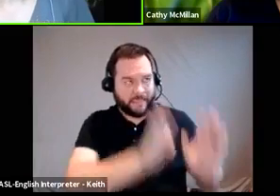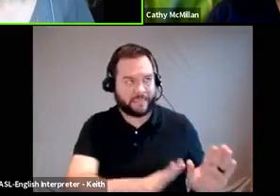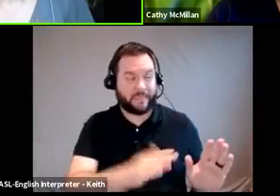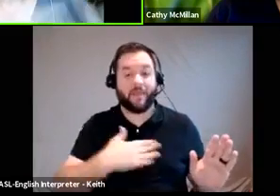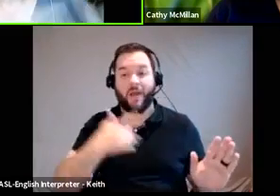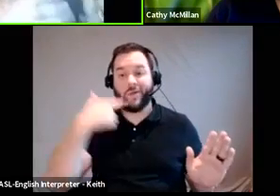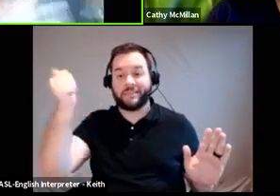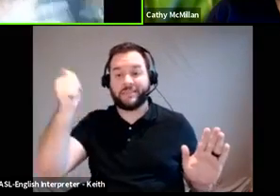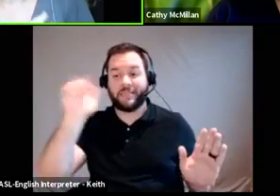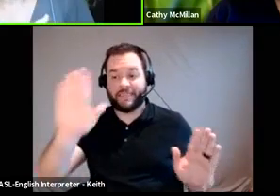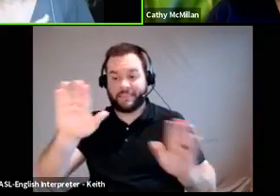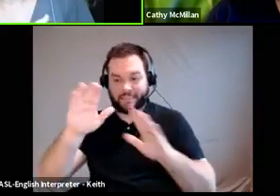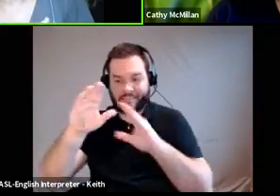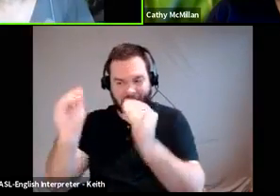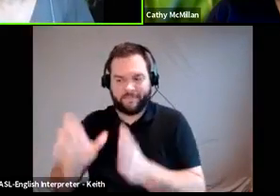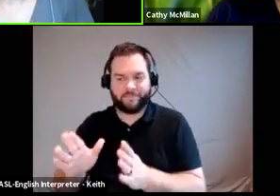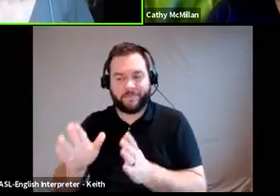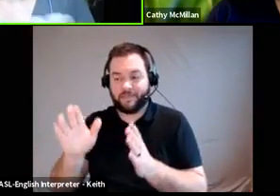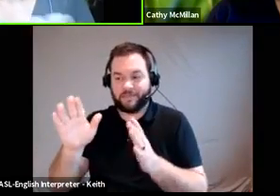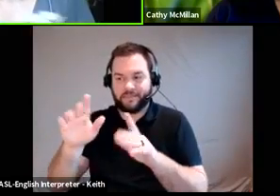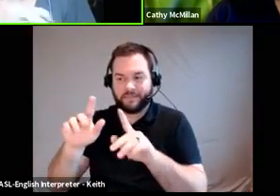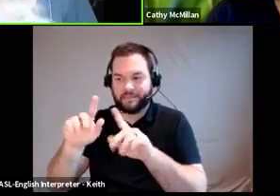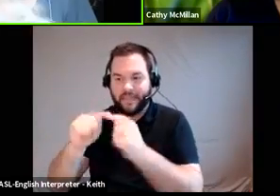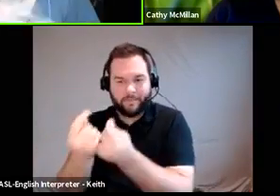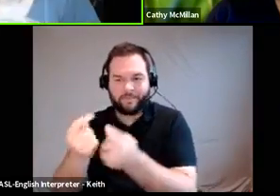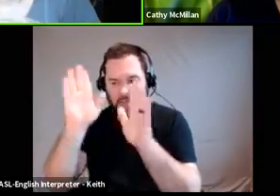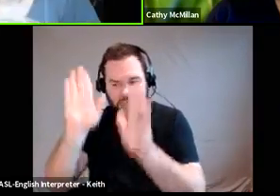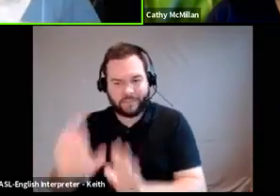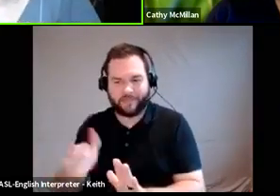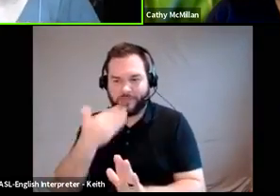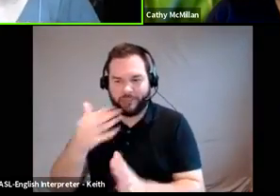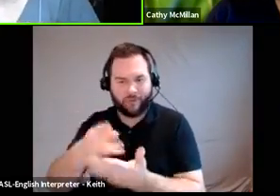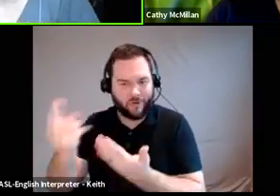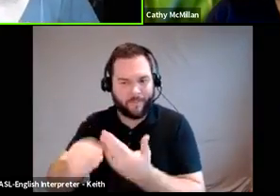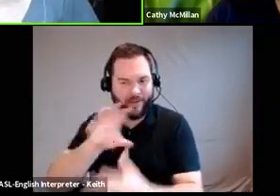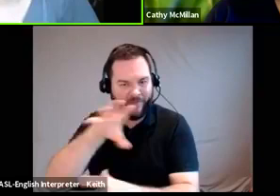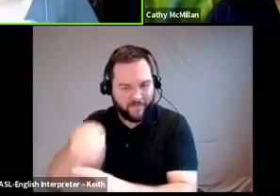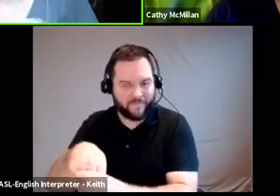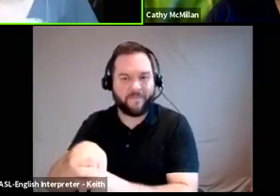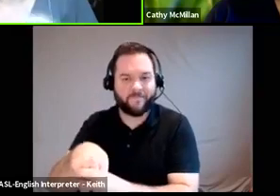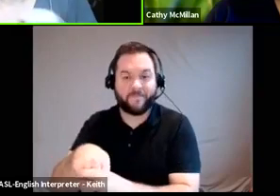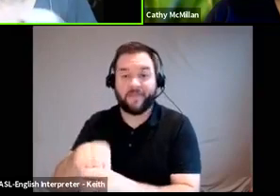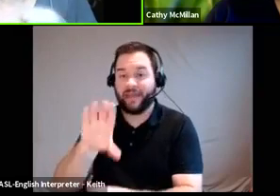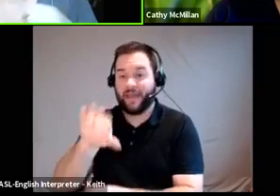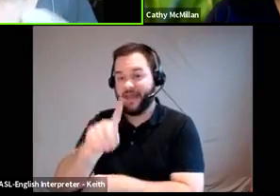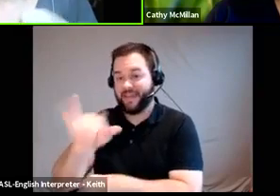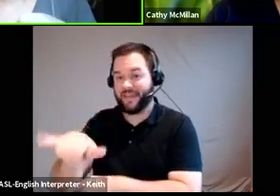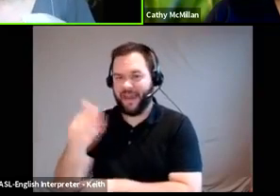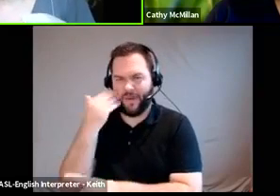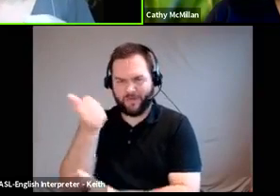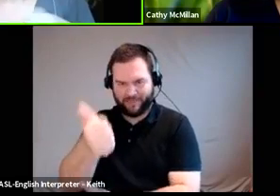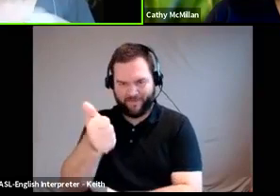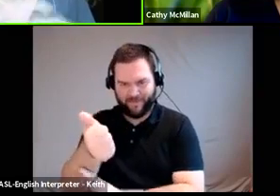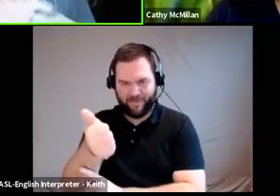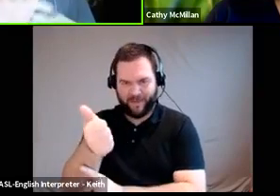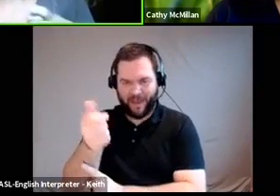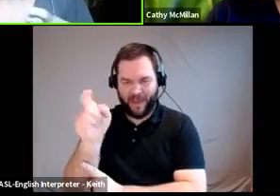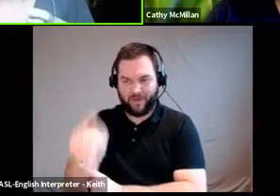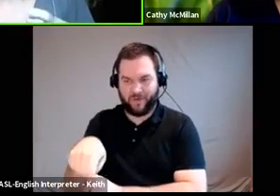My eldest is also has a My eldest is also has a really great team. I've got them in a really great. program program to program To do this, and Kathy I know To do this, and Kathy I know you